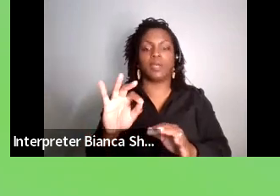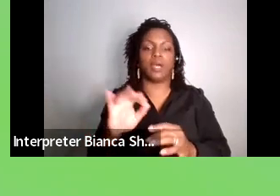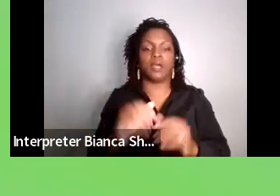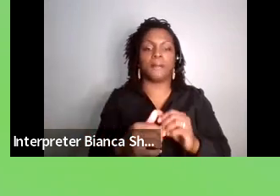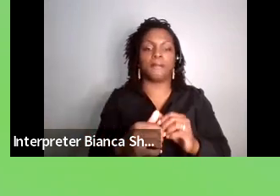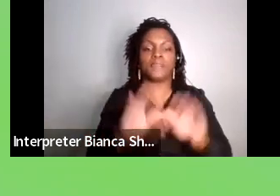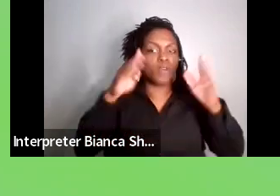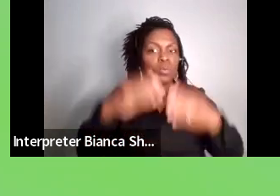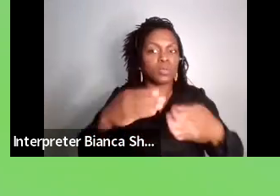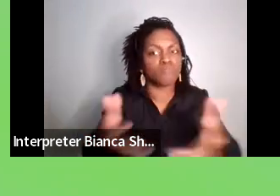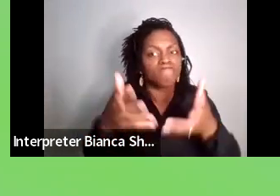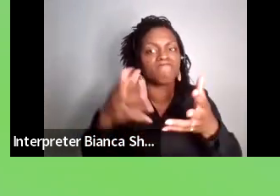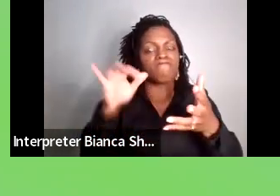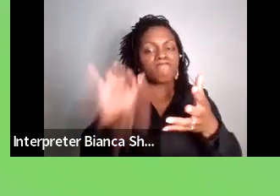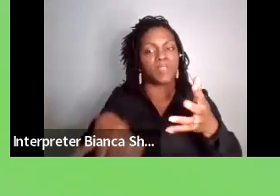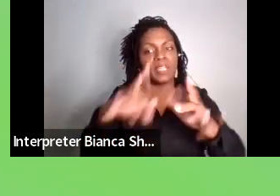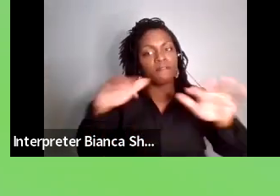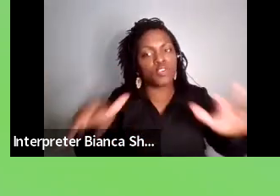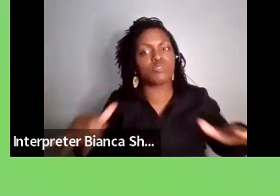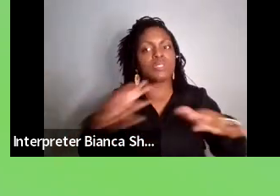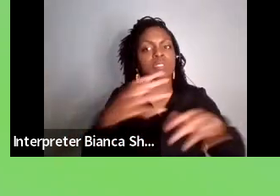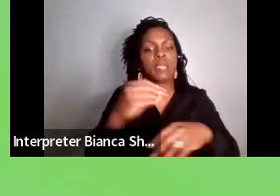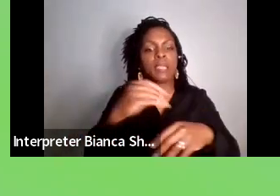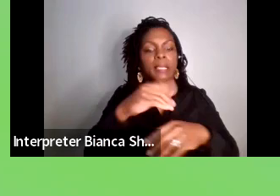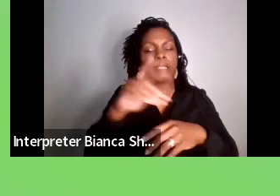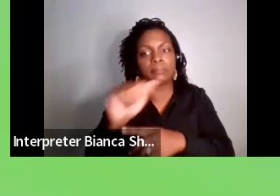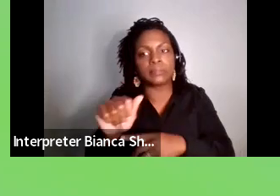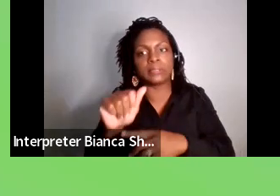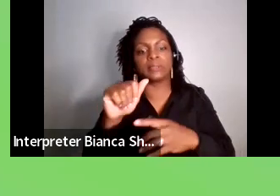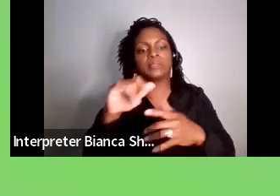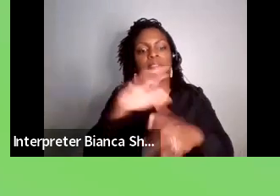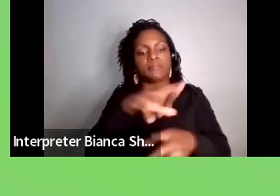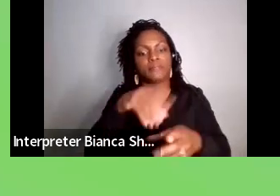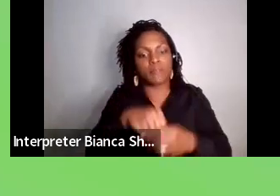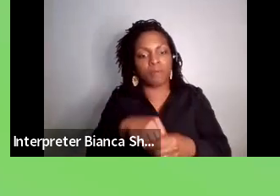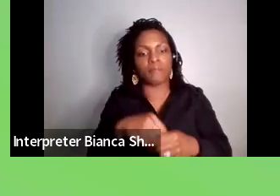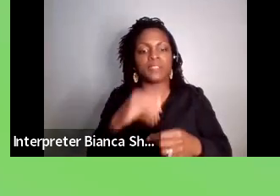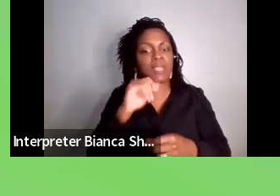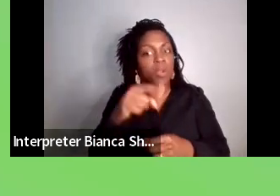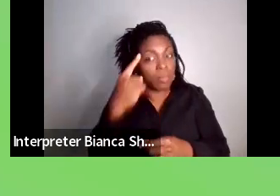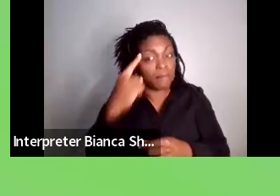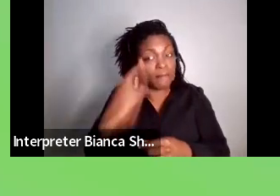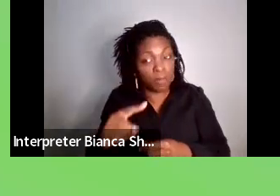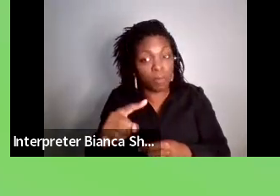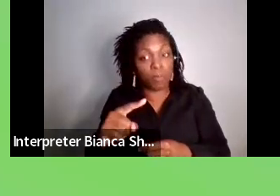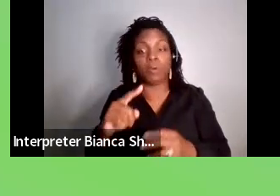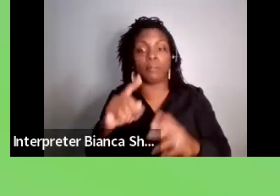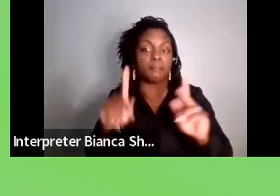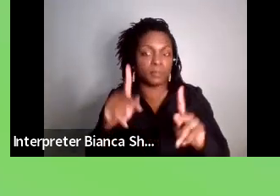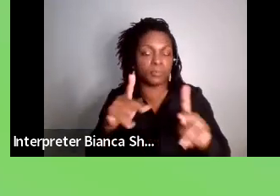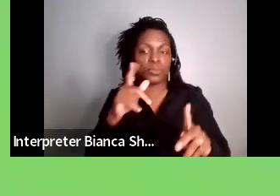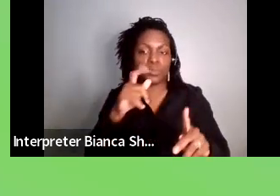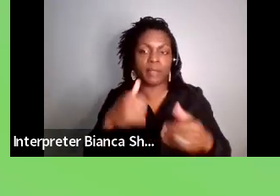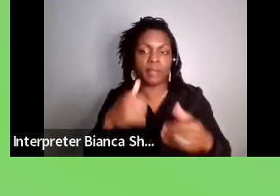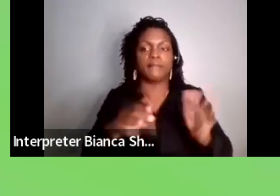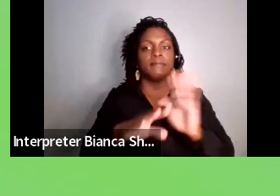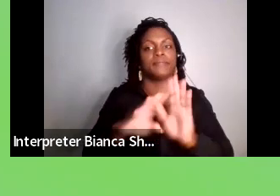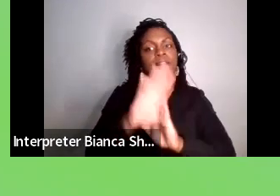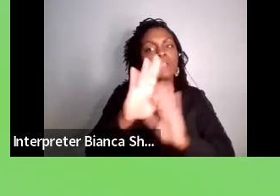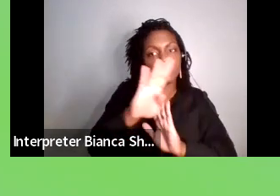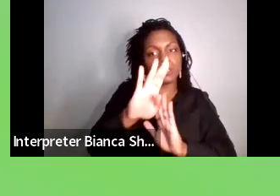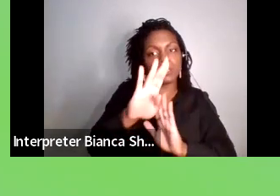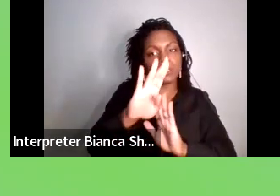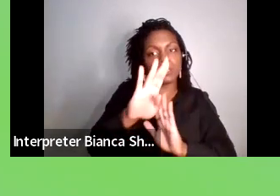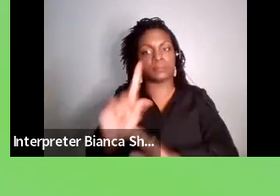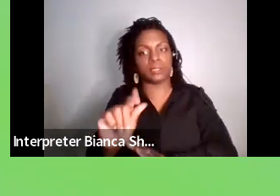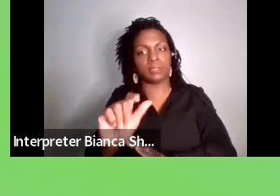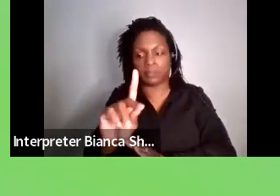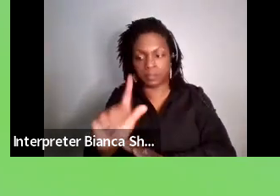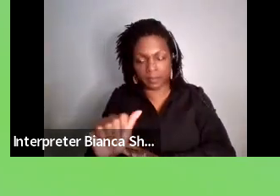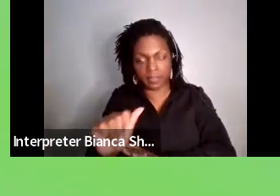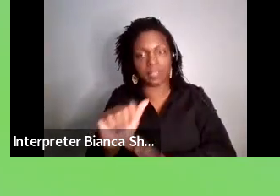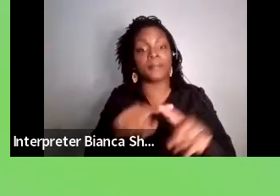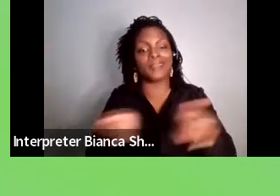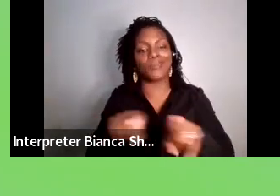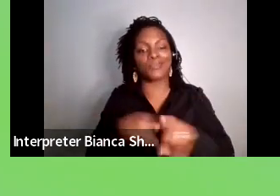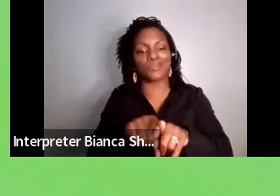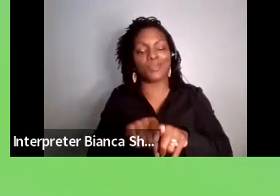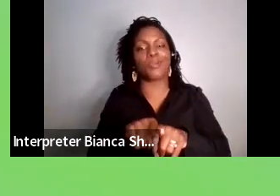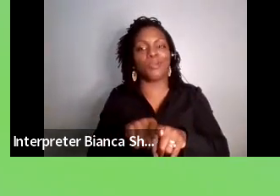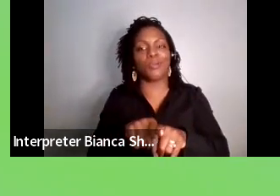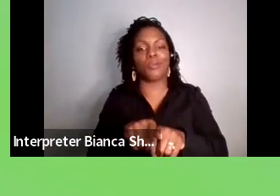to the Ada definition of disability so this isn't just strictly for individuals with developmental disabilities, and by doing so they promote this diversity of disability.